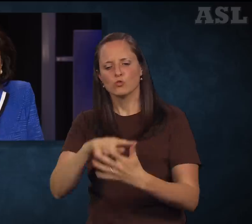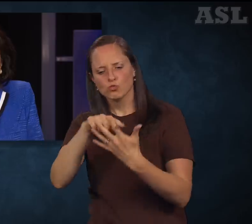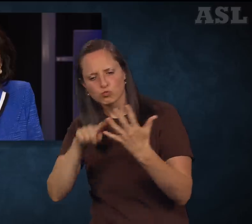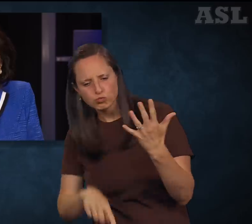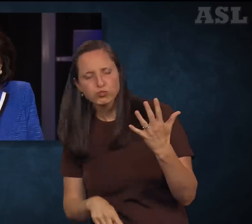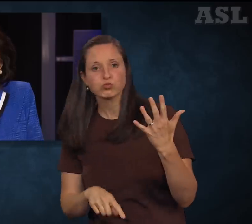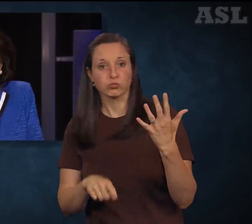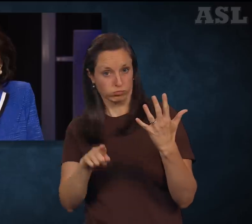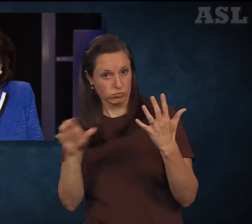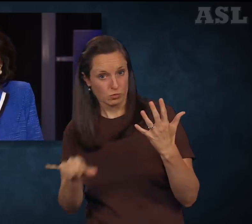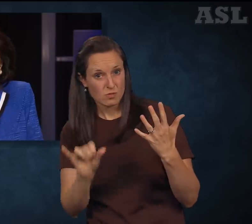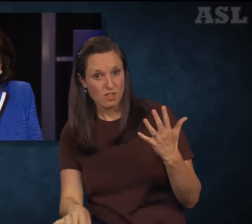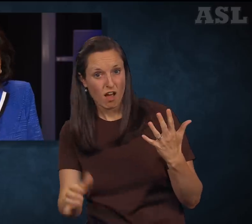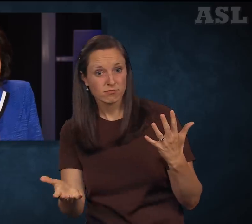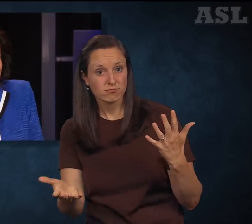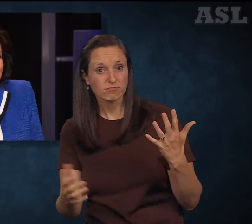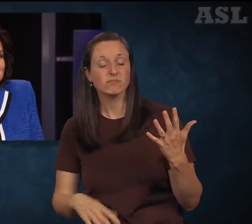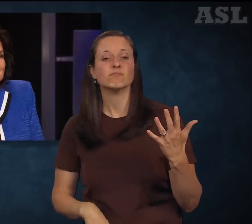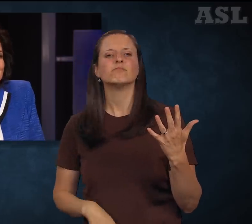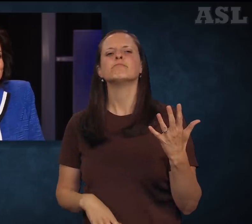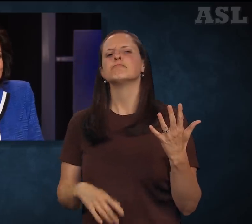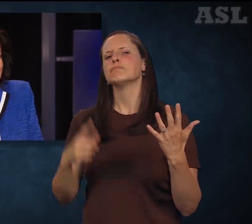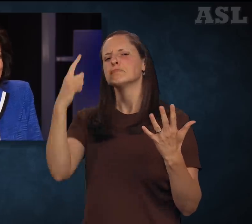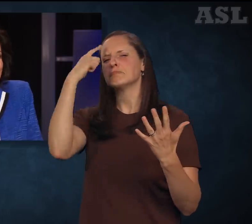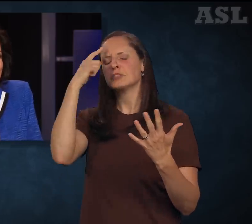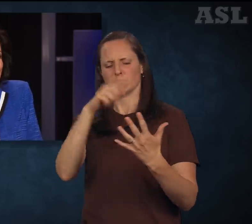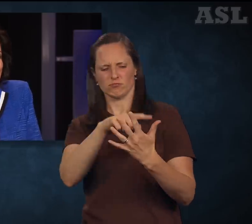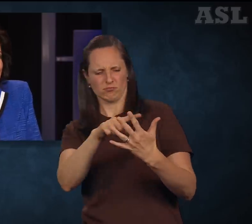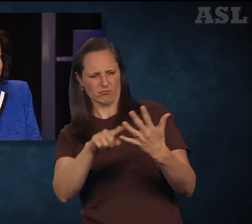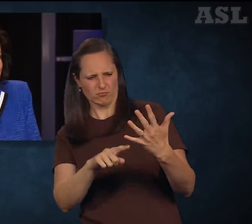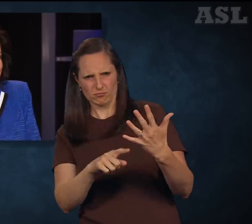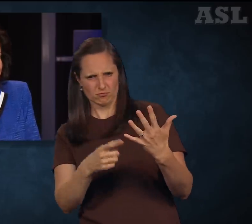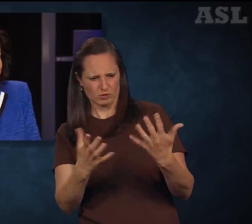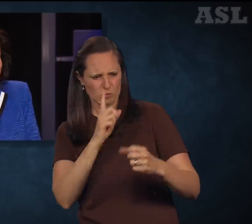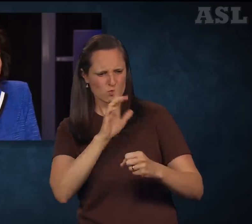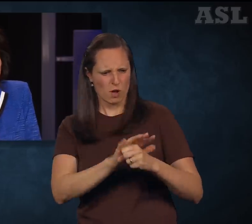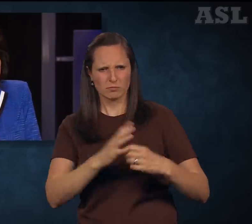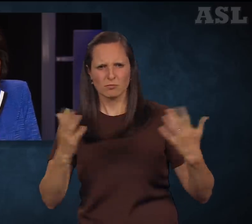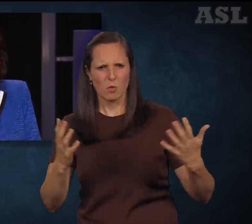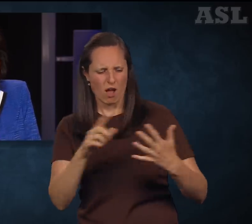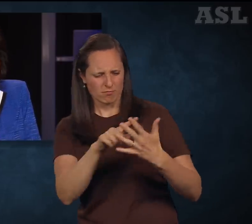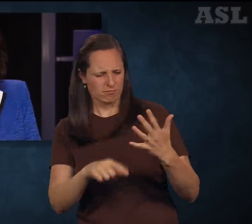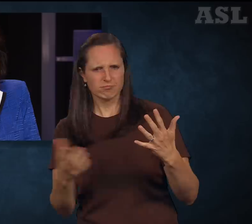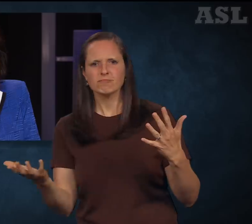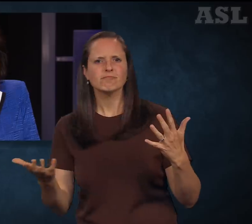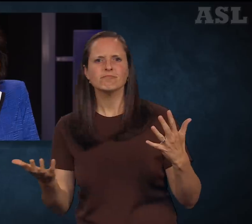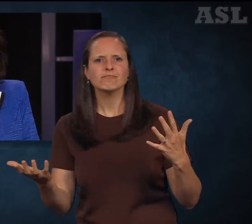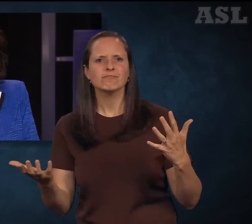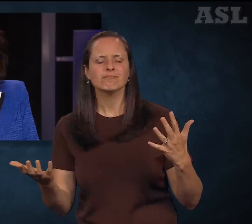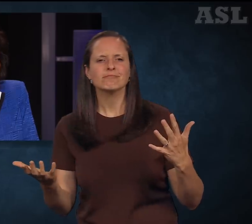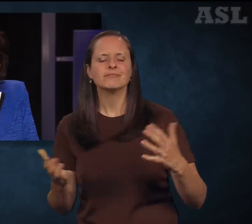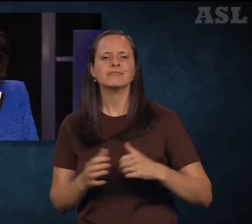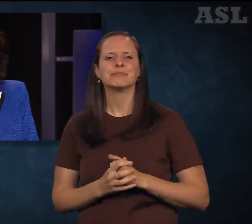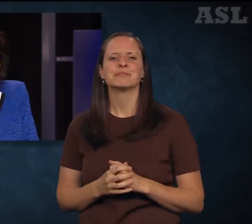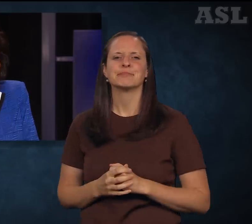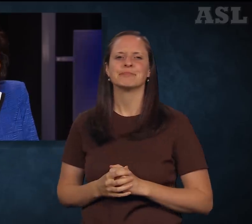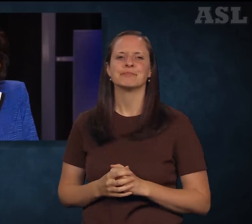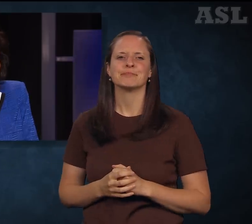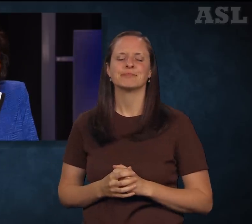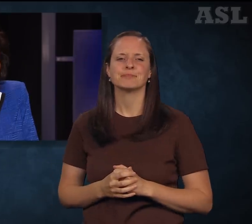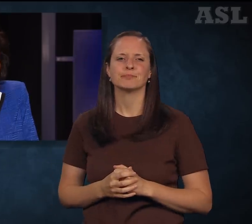OUR HEAVENLY FATHER THAT WE